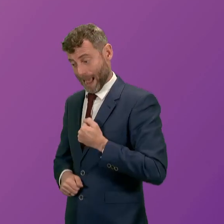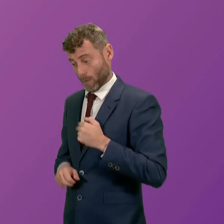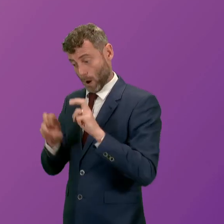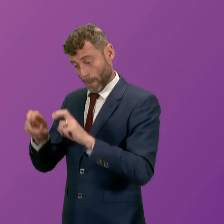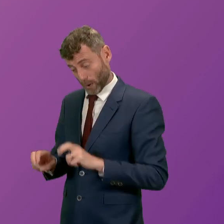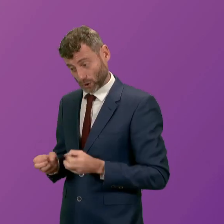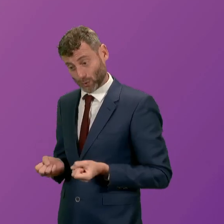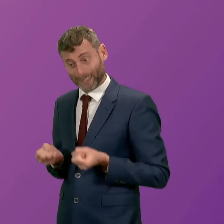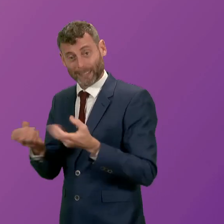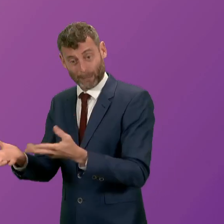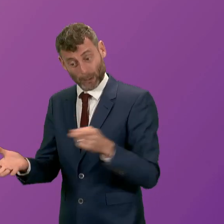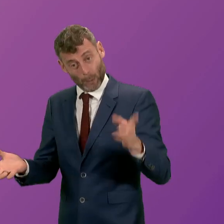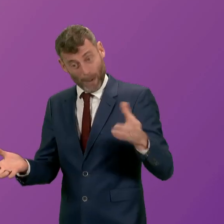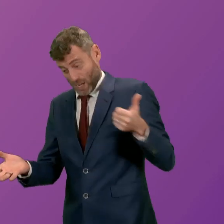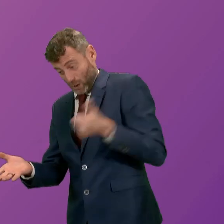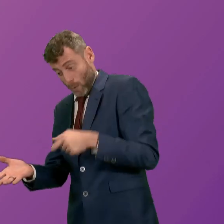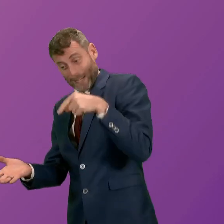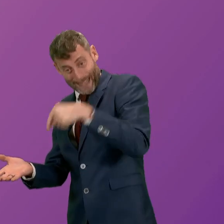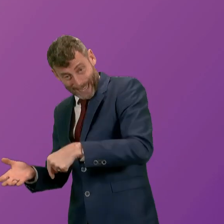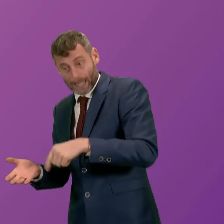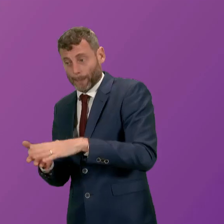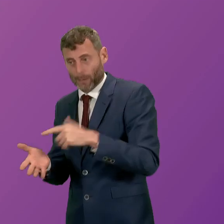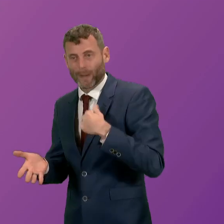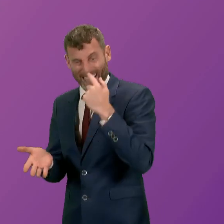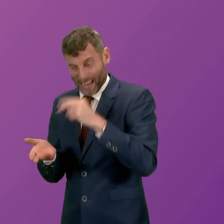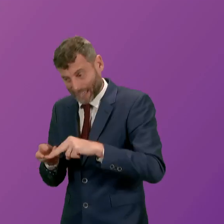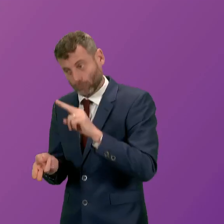which is delivering the investment that is necessary in health and social care.